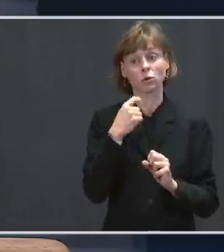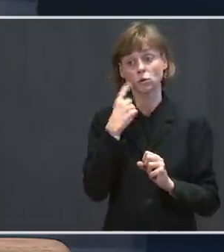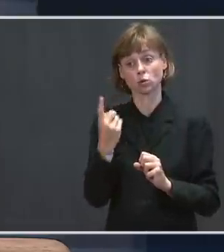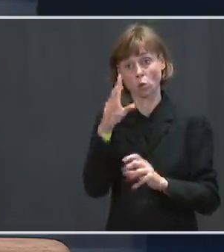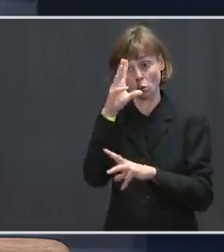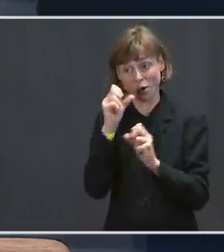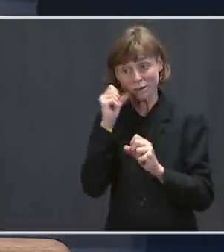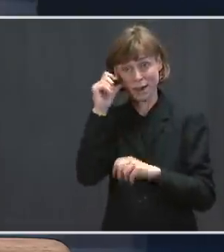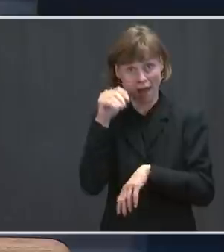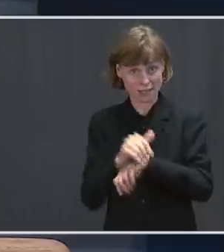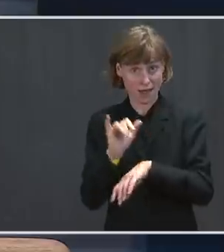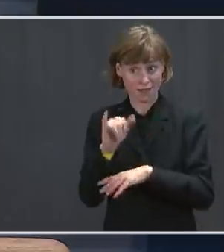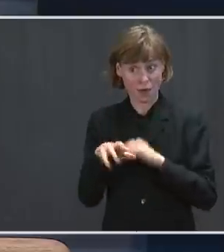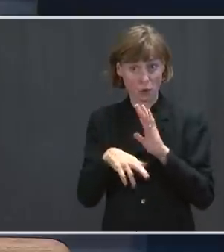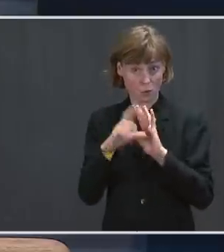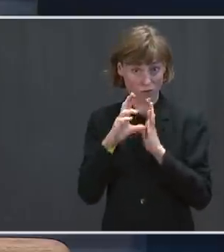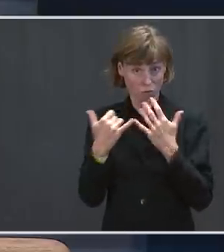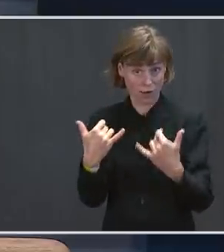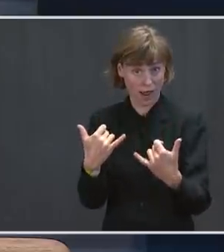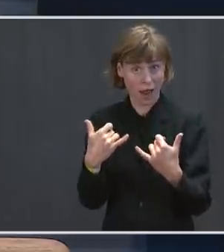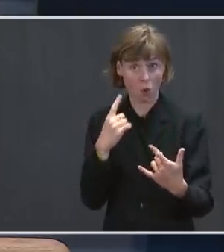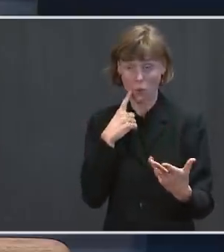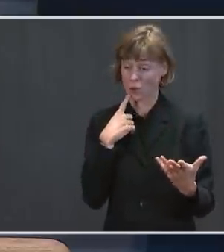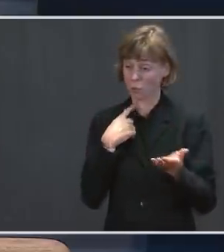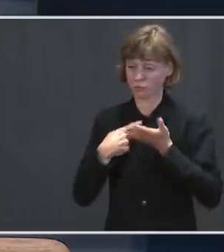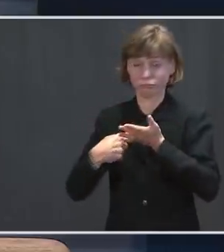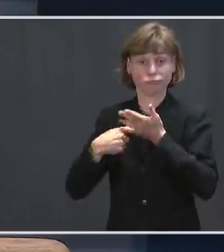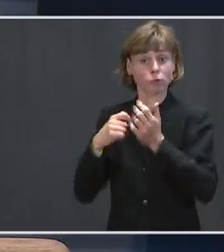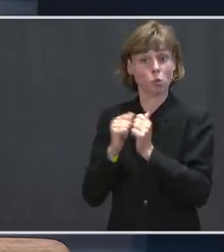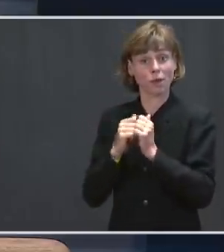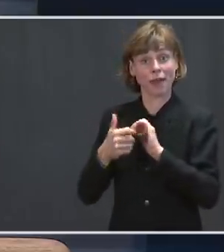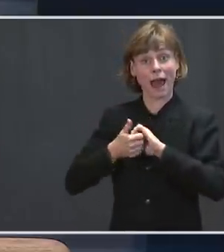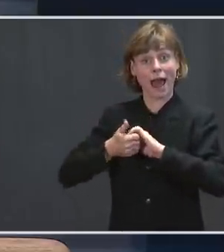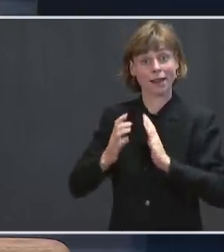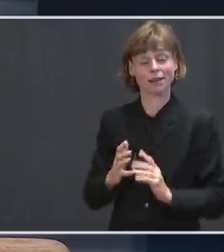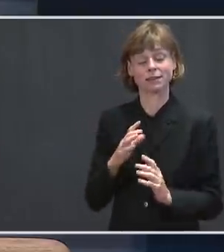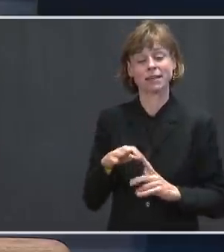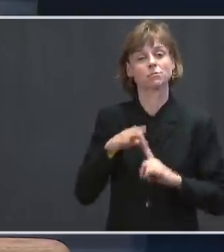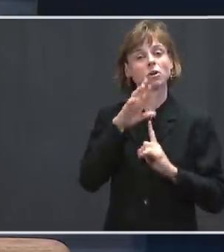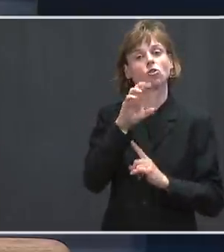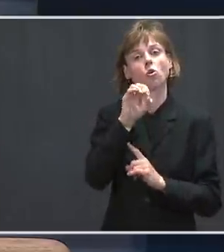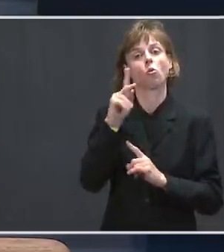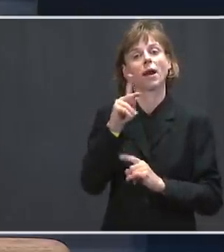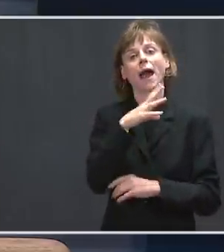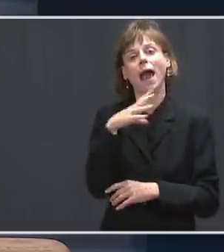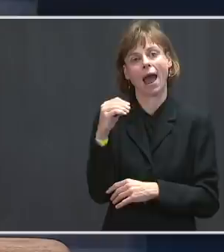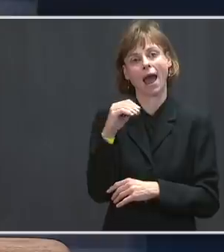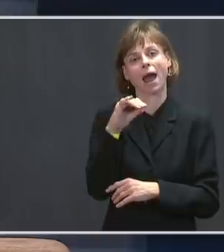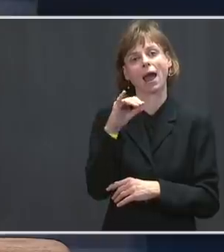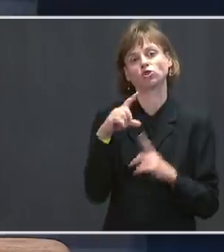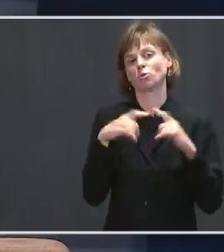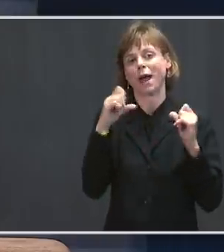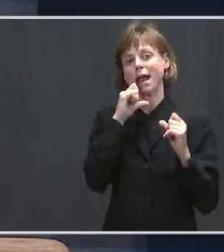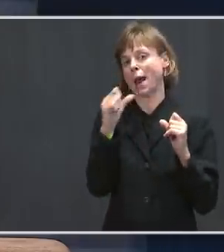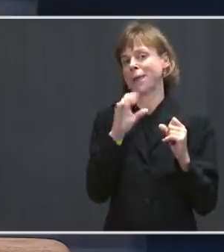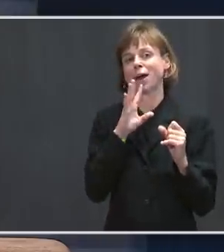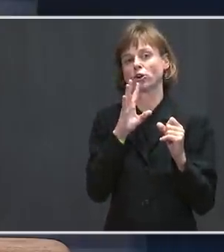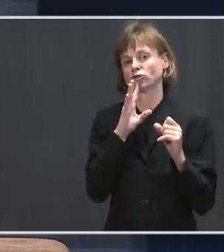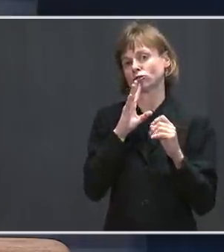and that we will consult closely with our allies, particularly the ROK in Japan and doing that. And I'm not going to get ahead of that review. Yeah.